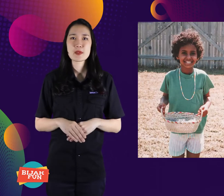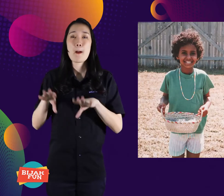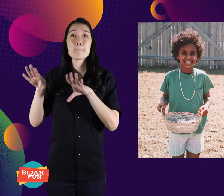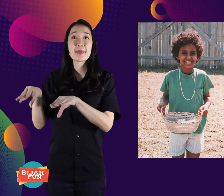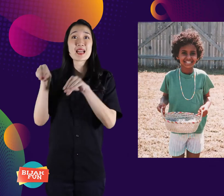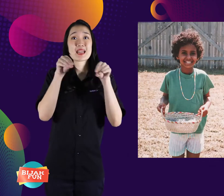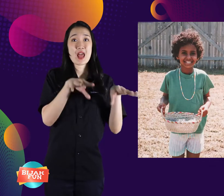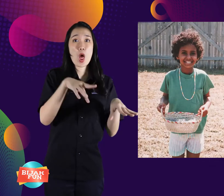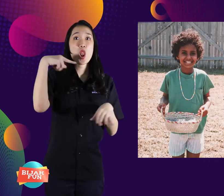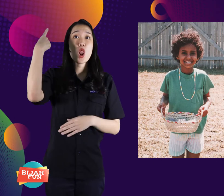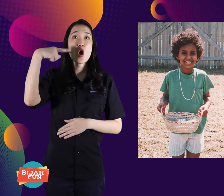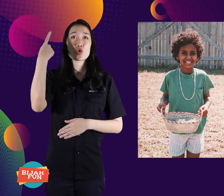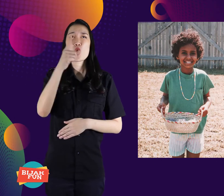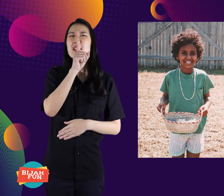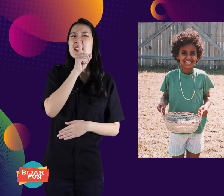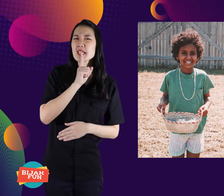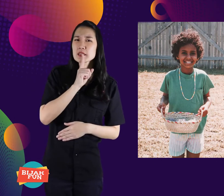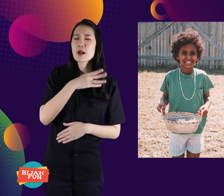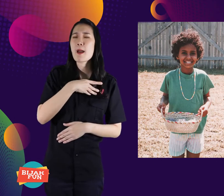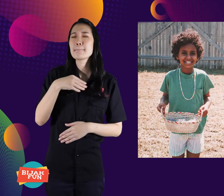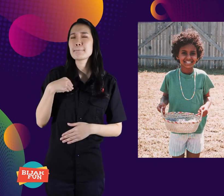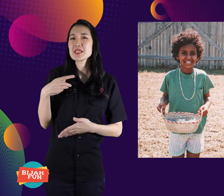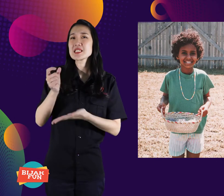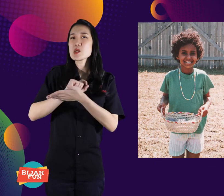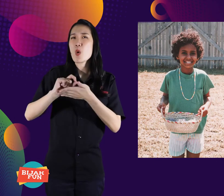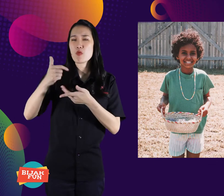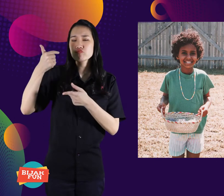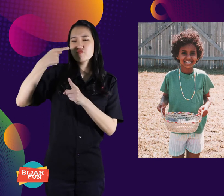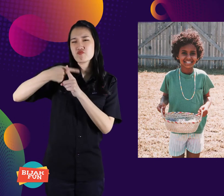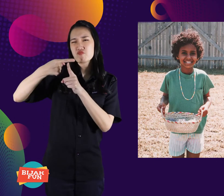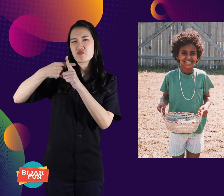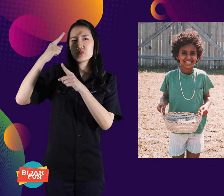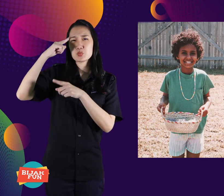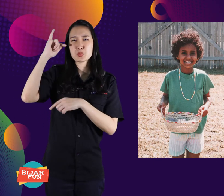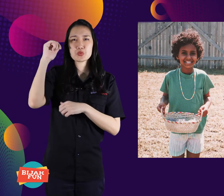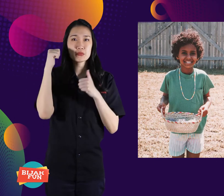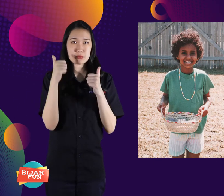Moved to London, England for the sake of studying.